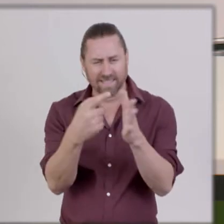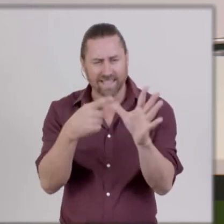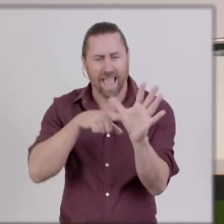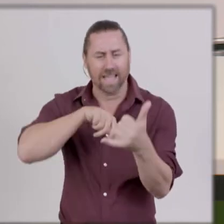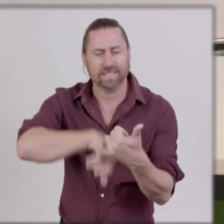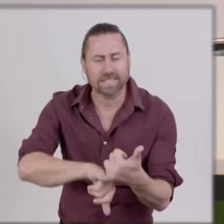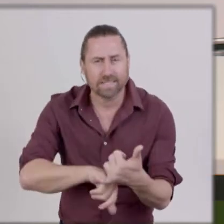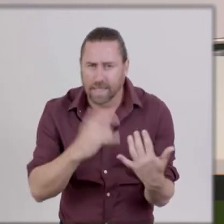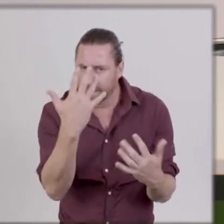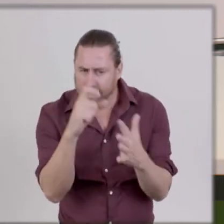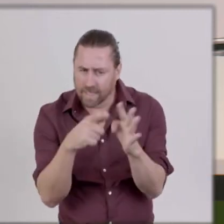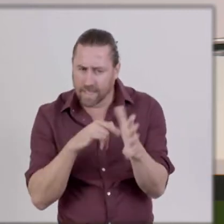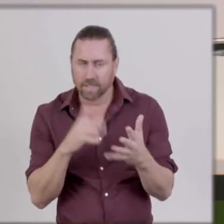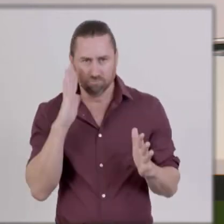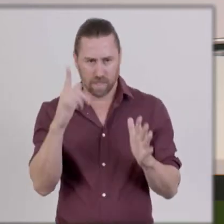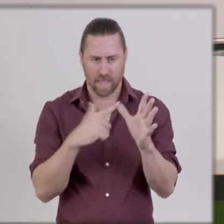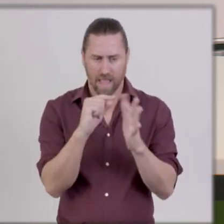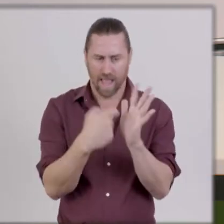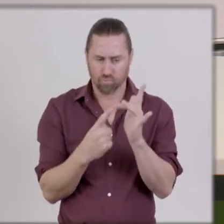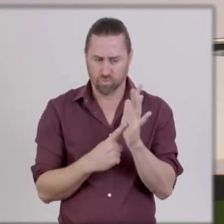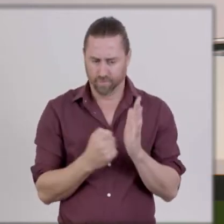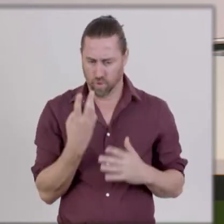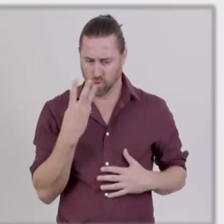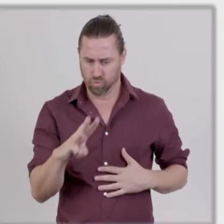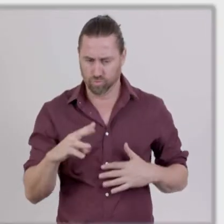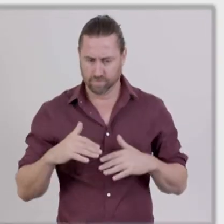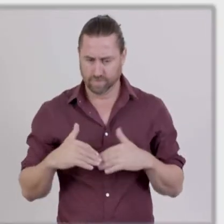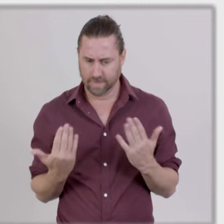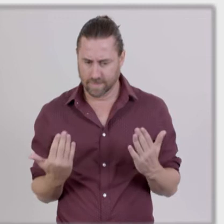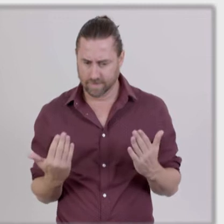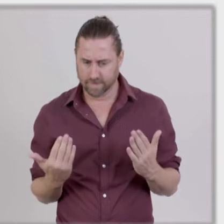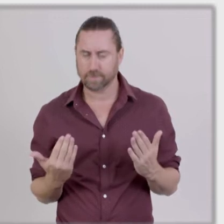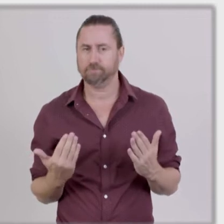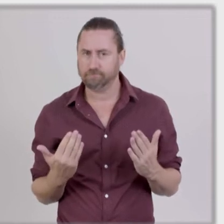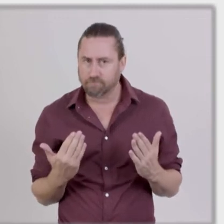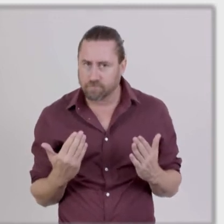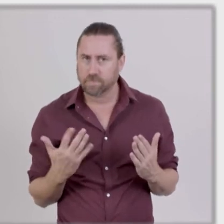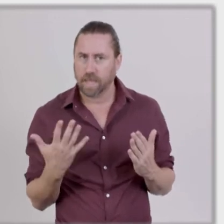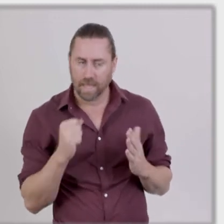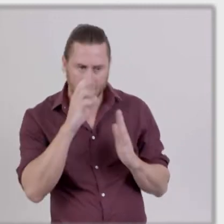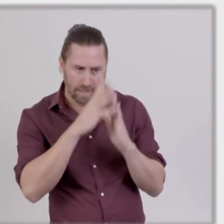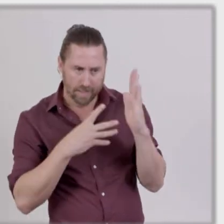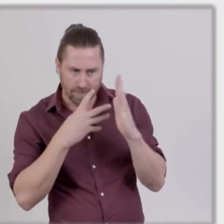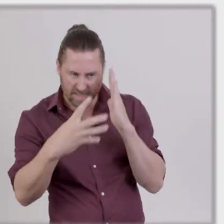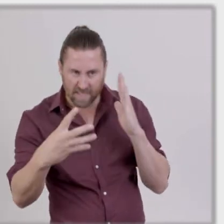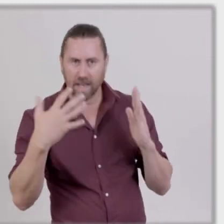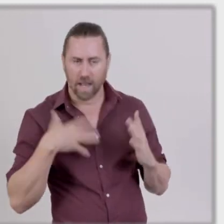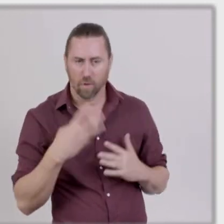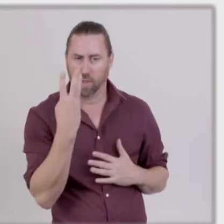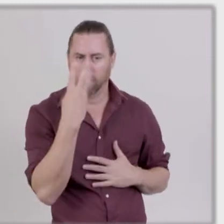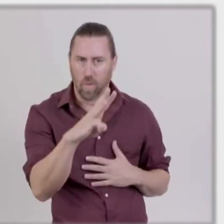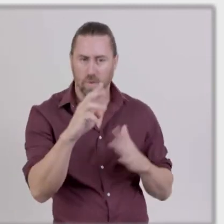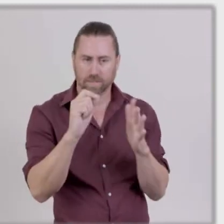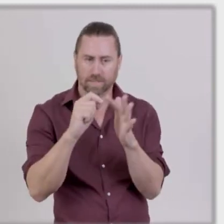Hmm. I know that April has 30 days, so I'm going to split the whole month into 30.